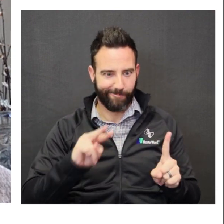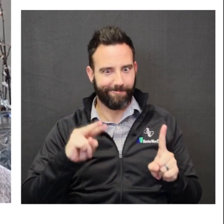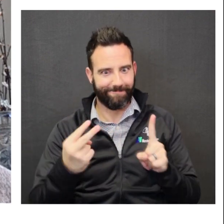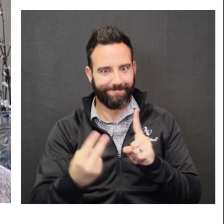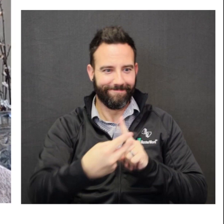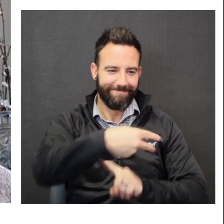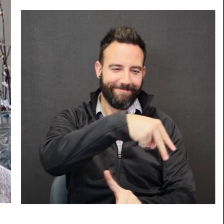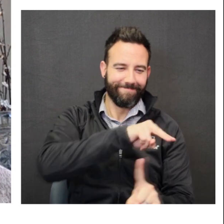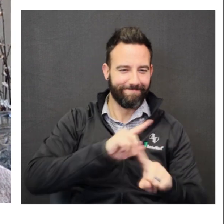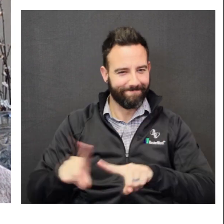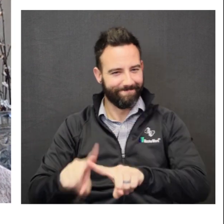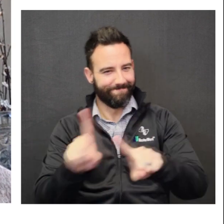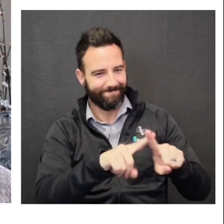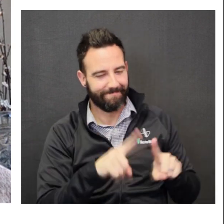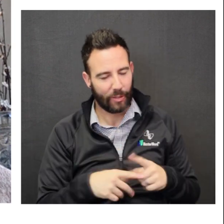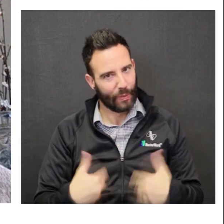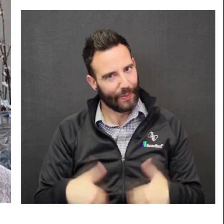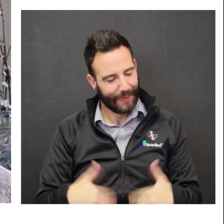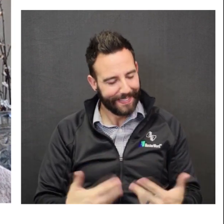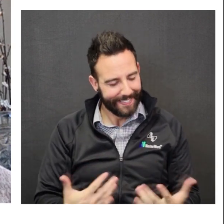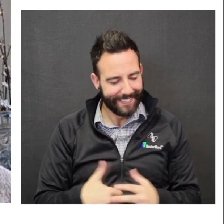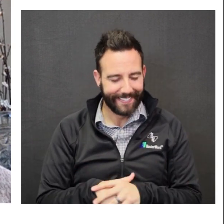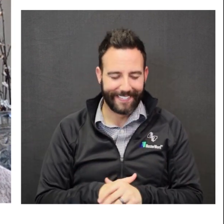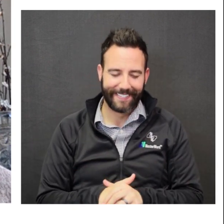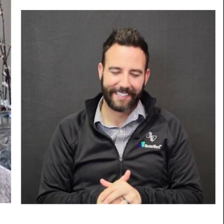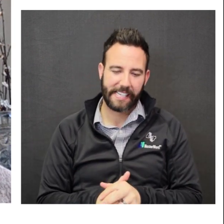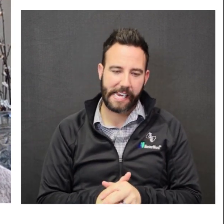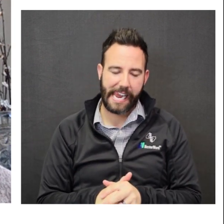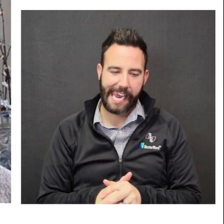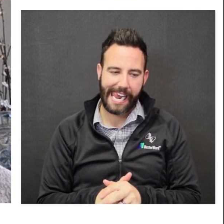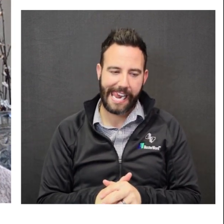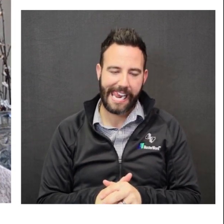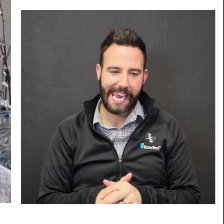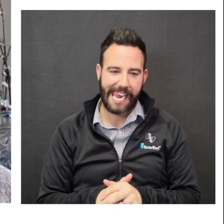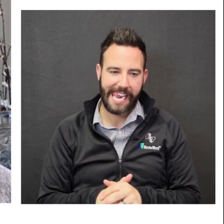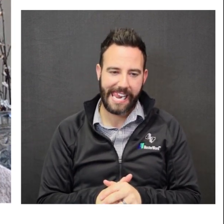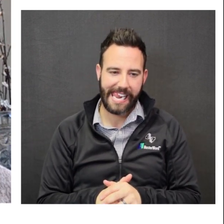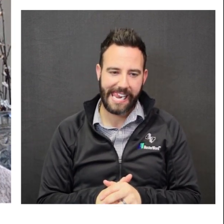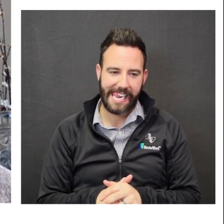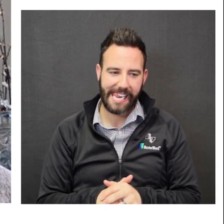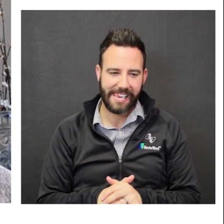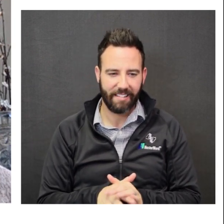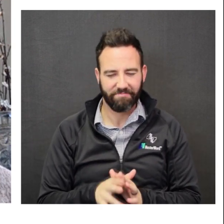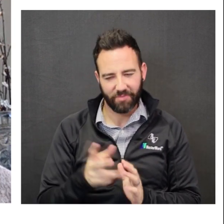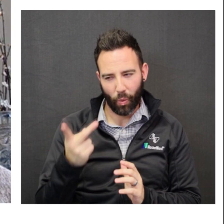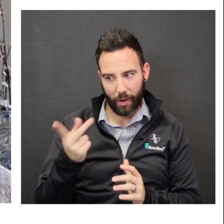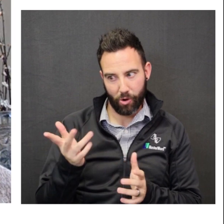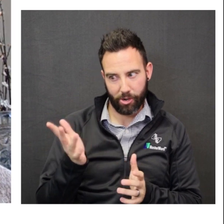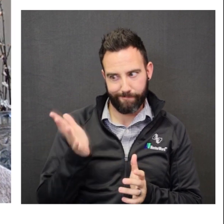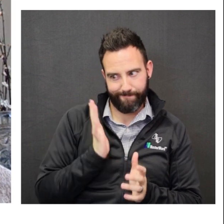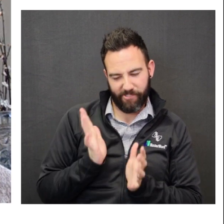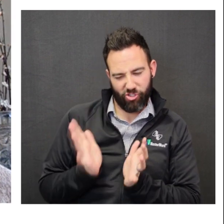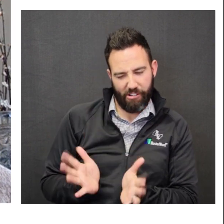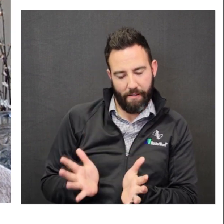I mean I think in, on, in some areas you know, and it is, you know, we were kind of chatting before